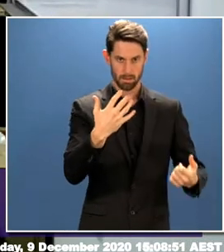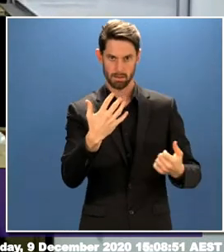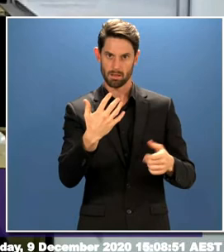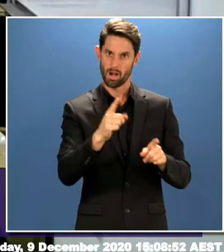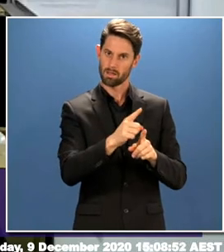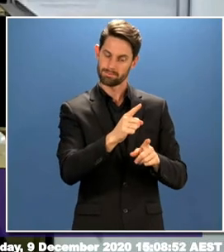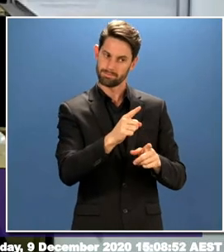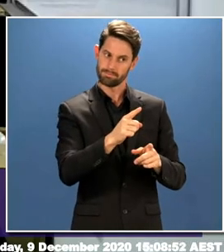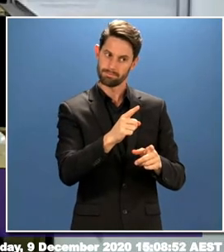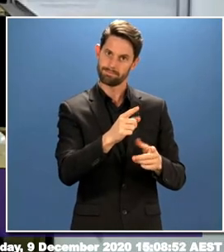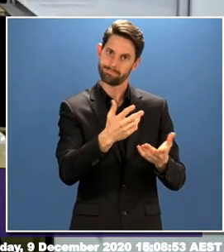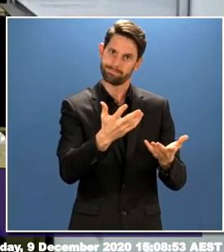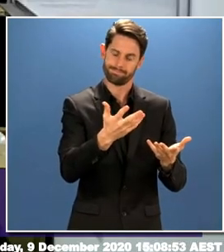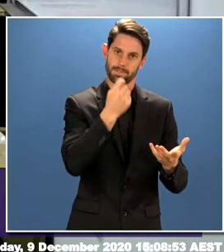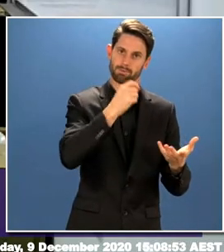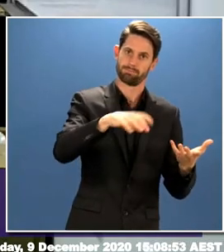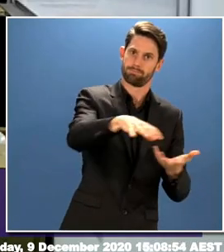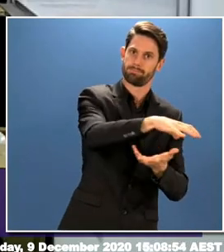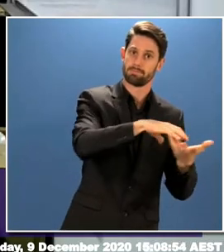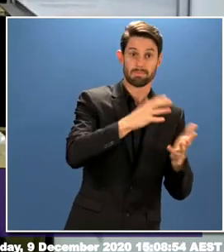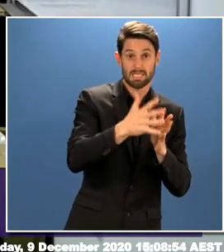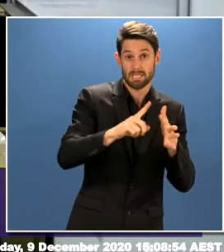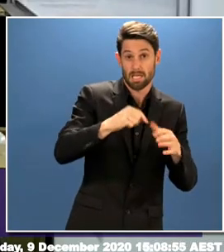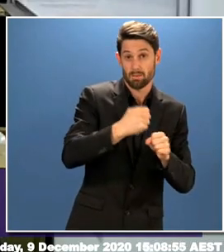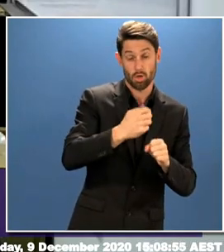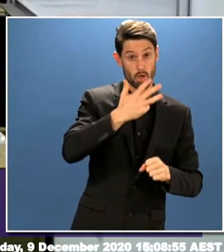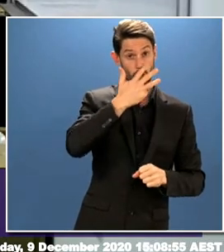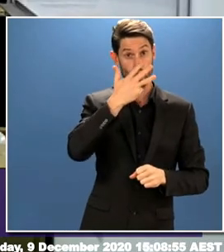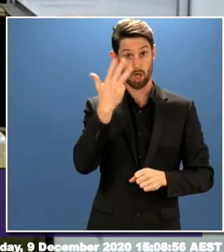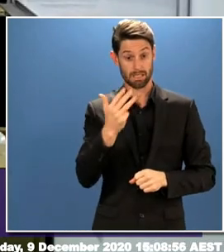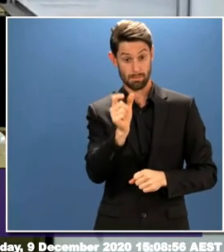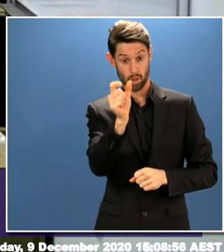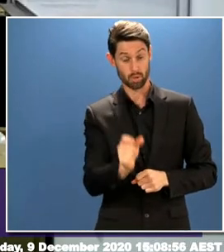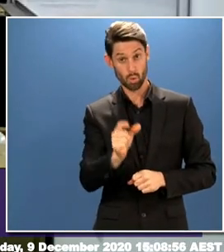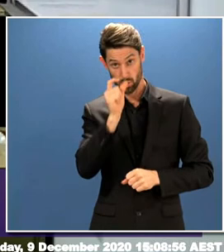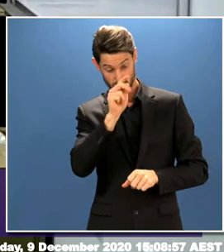So you could be a young person, 19, could end up with a 30-hour benchmark to have work.